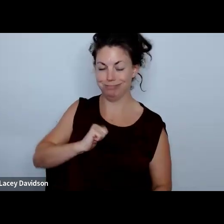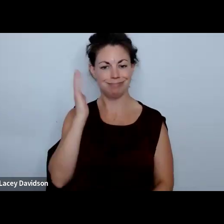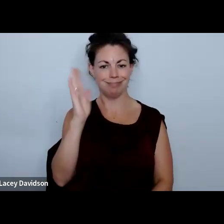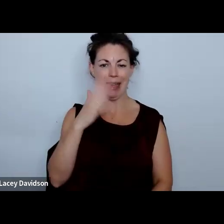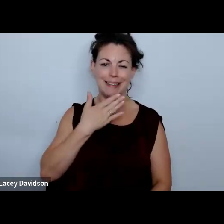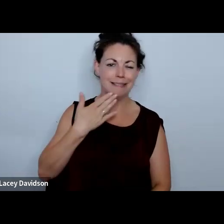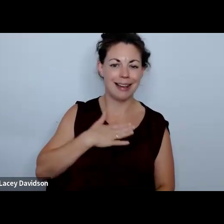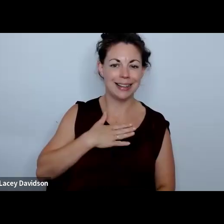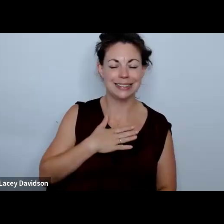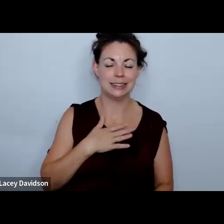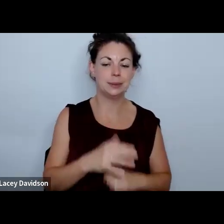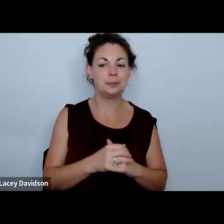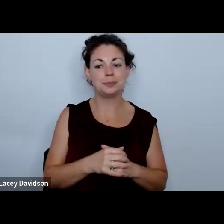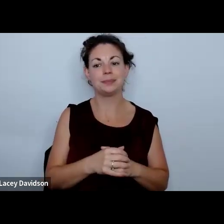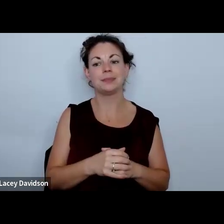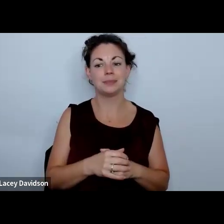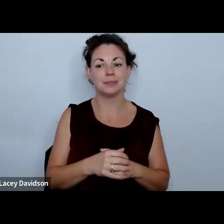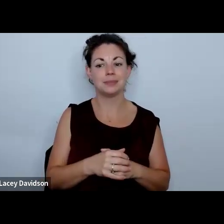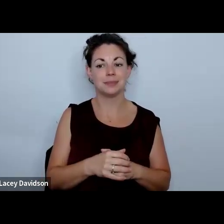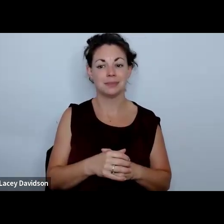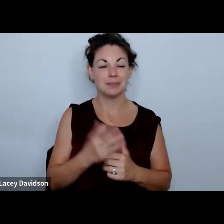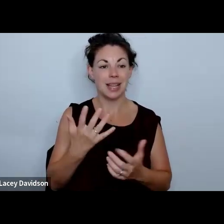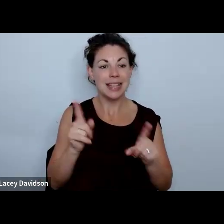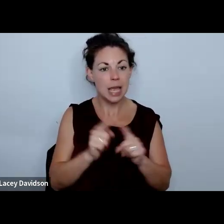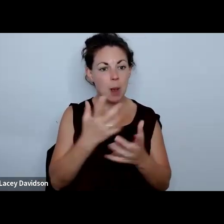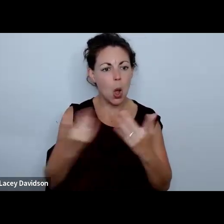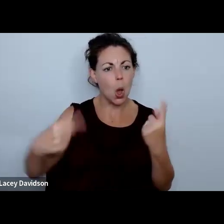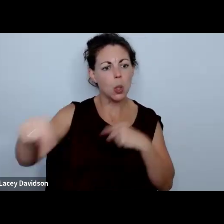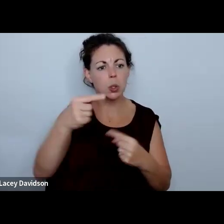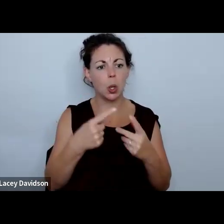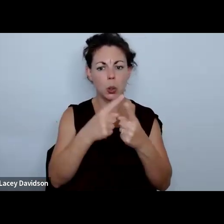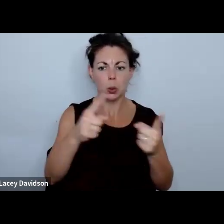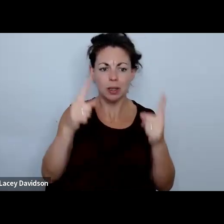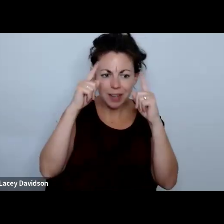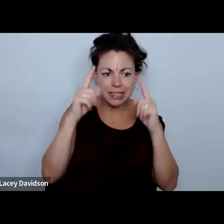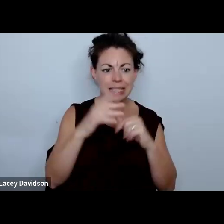I found a gap in the service in terms of how accessible it was and how diverse it was.